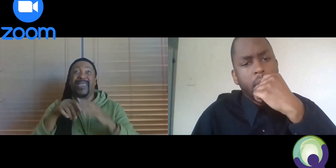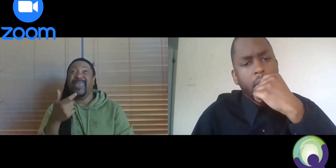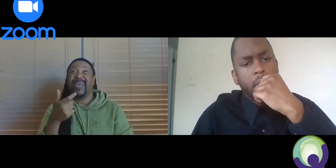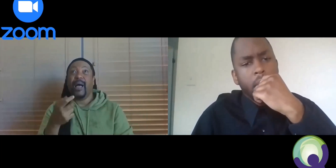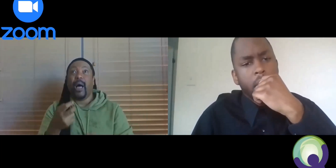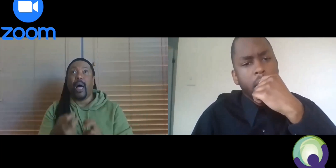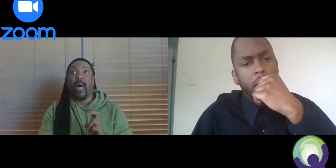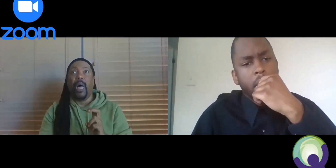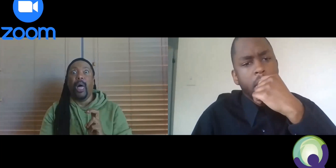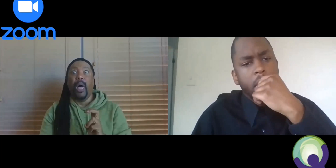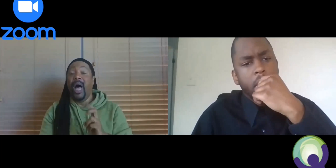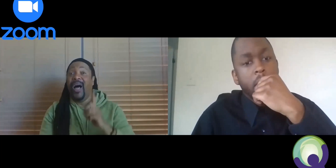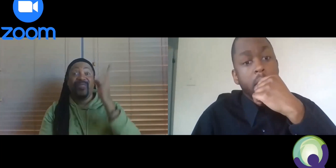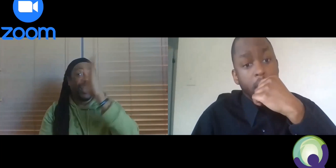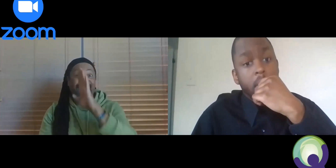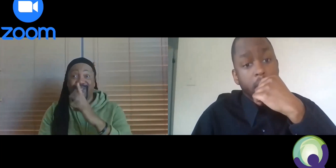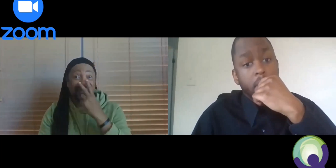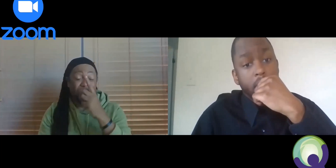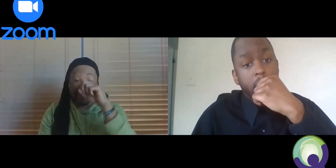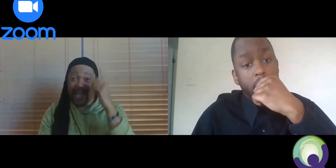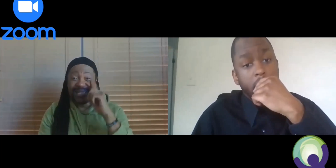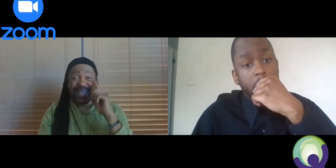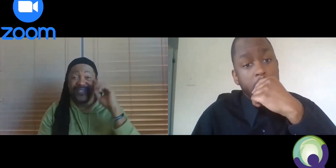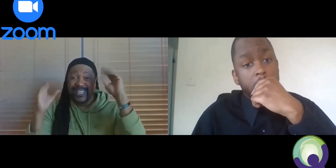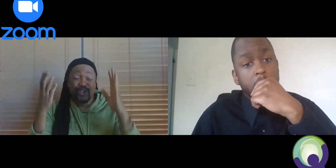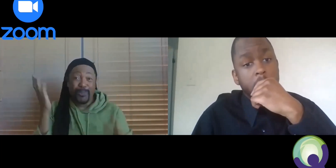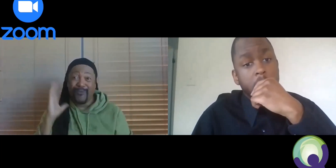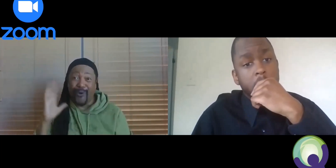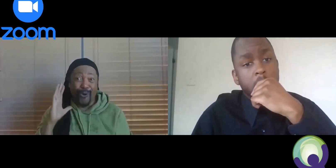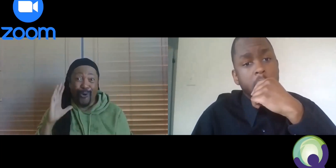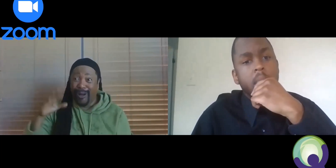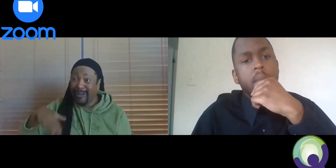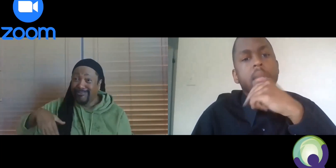black kids was like “whoa”, their mouths would drop open